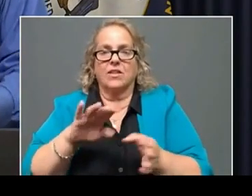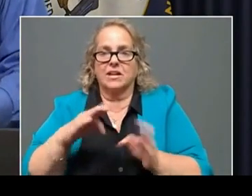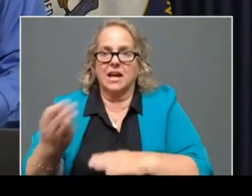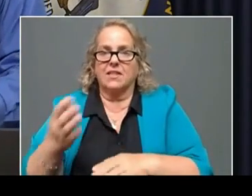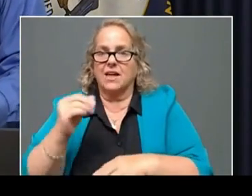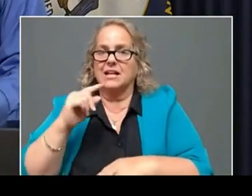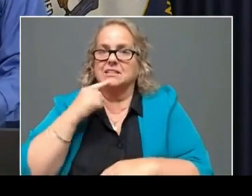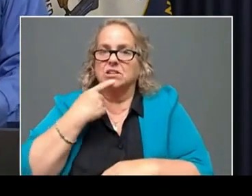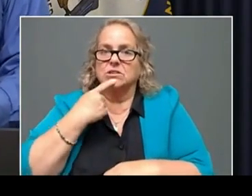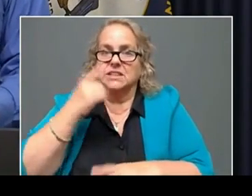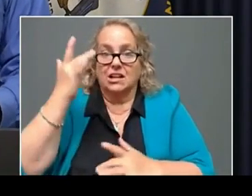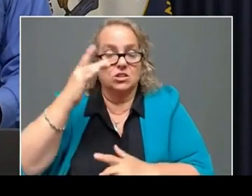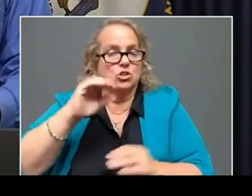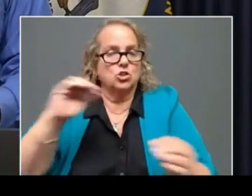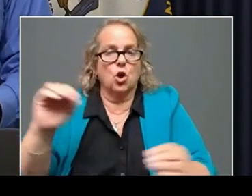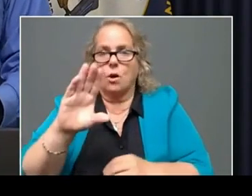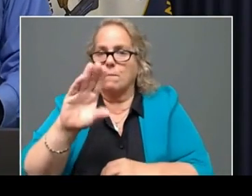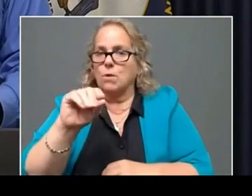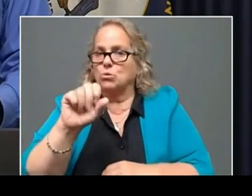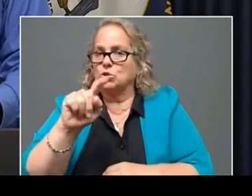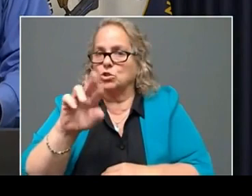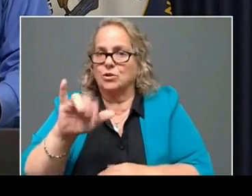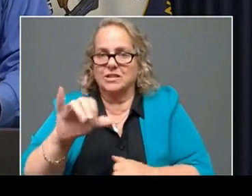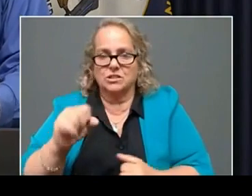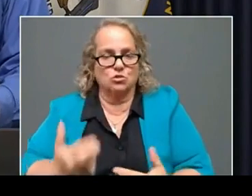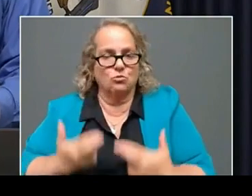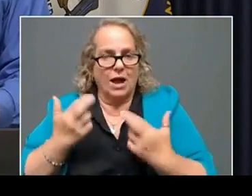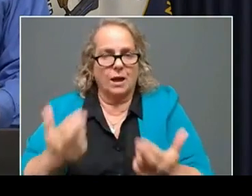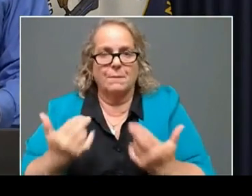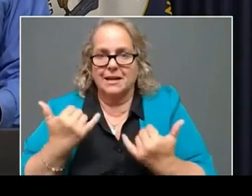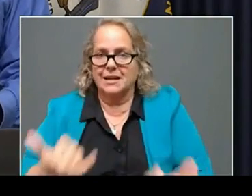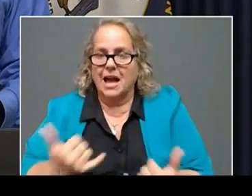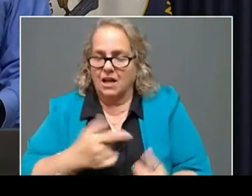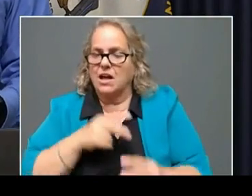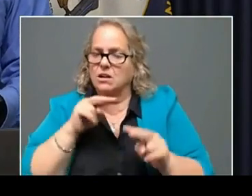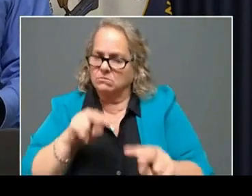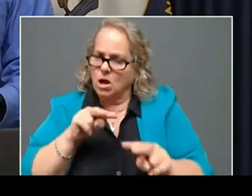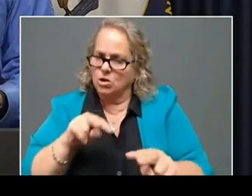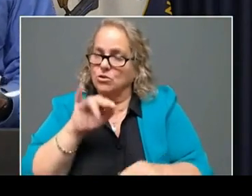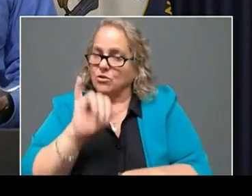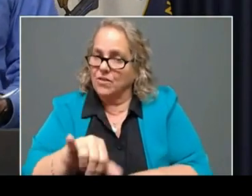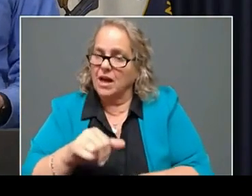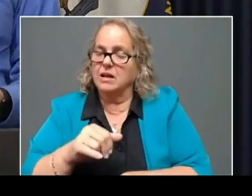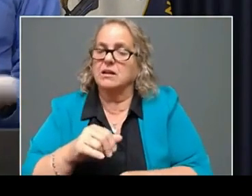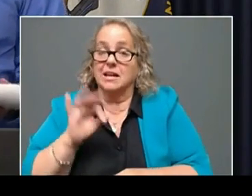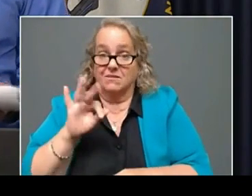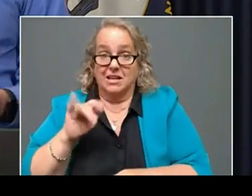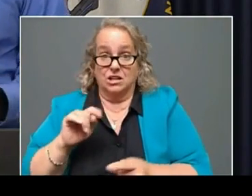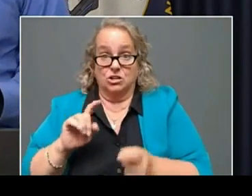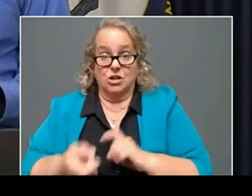currently recommended. And they monitor that on a regular basis. And should that change then they'll let us know. But right now, the most recent